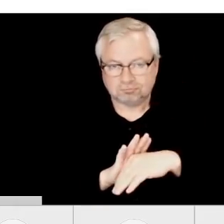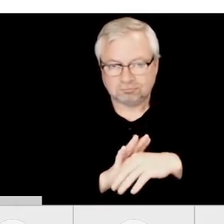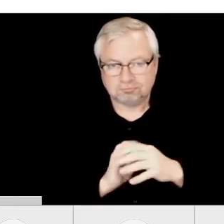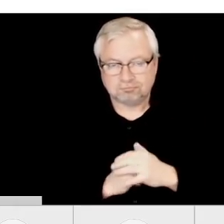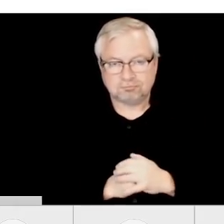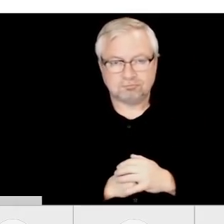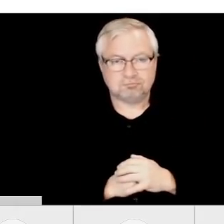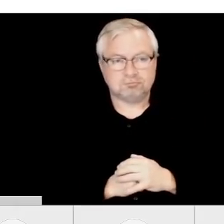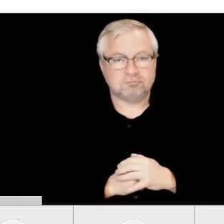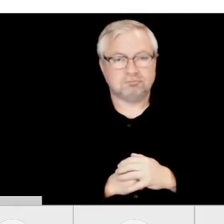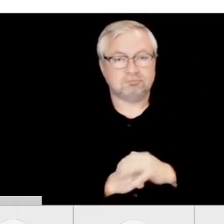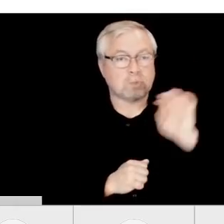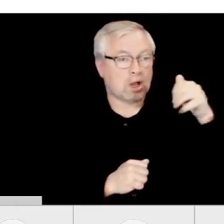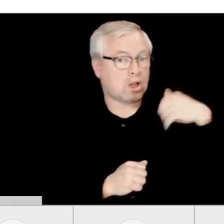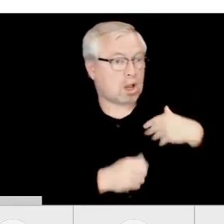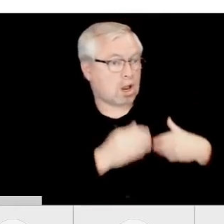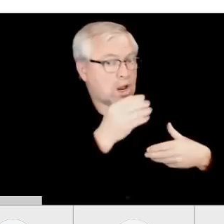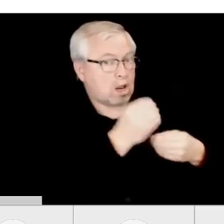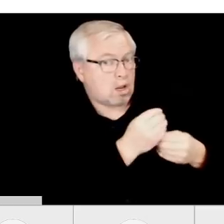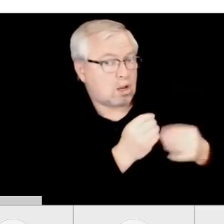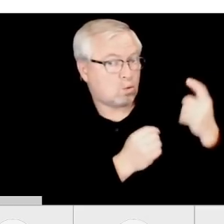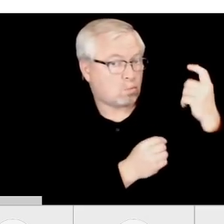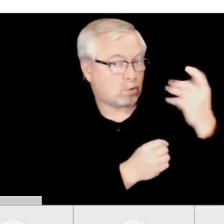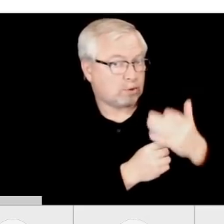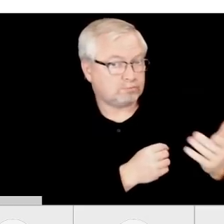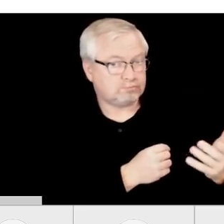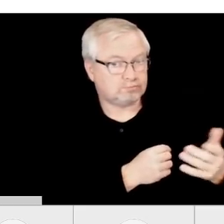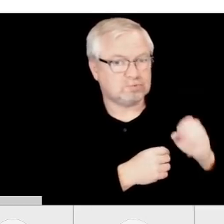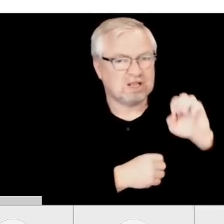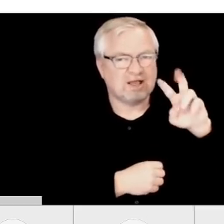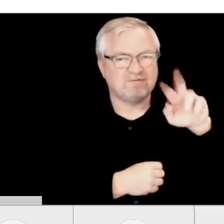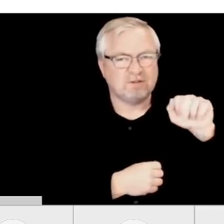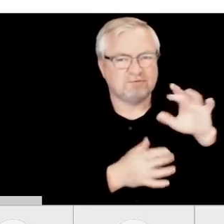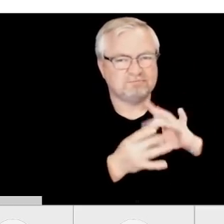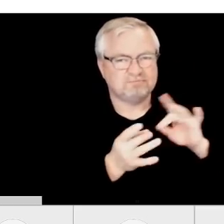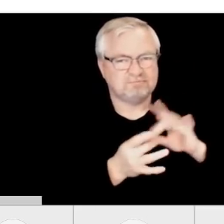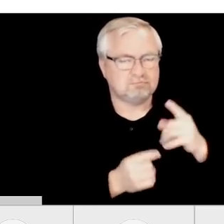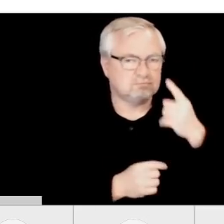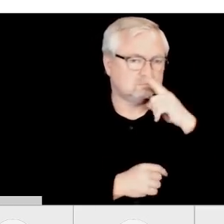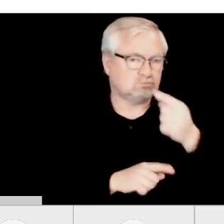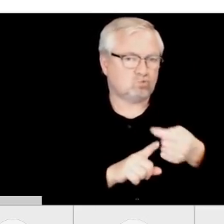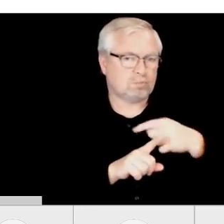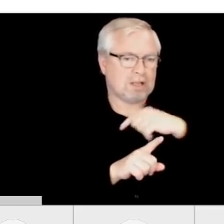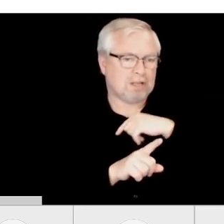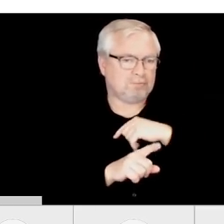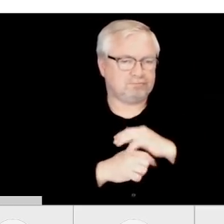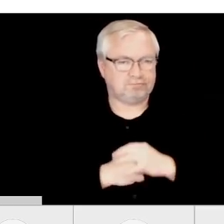If you just go back to that slide. Stefan Gildemeister: I have.